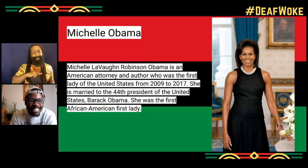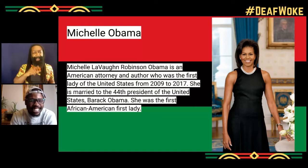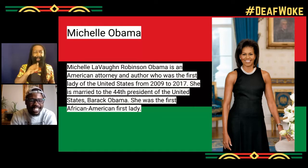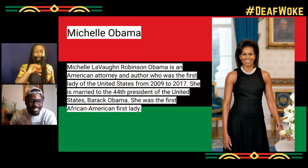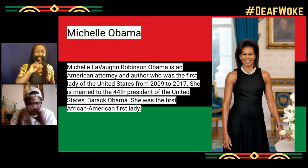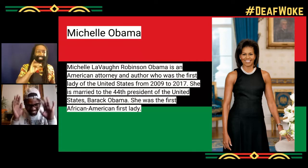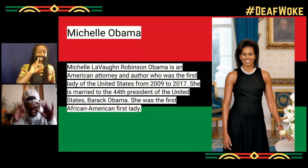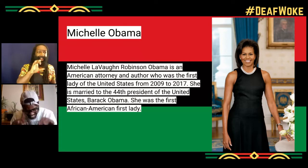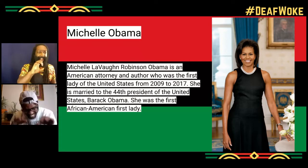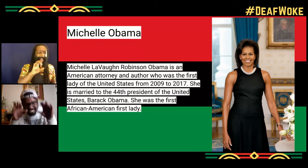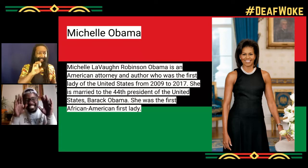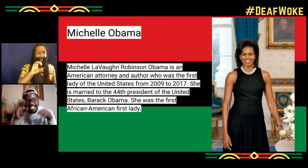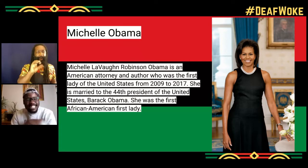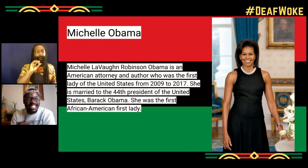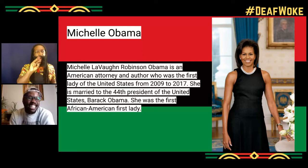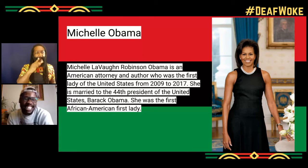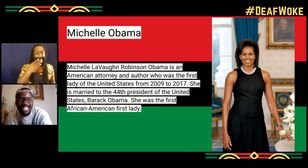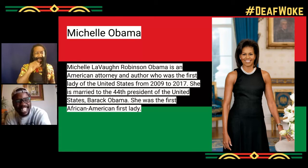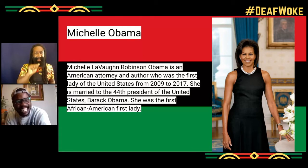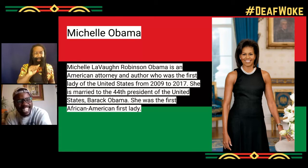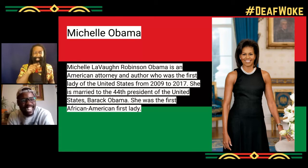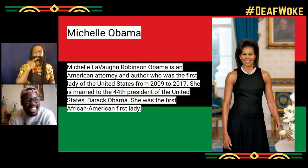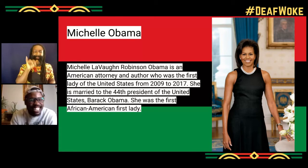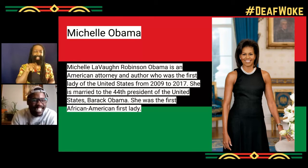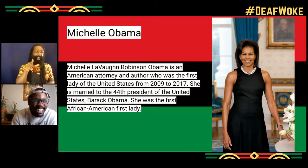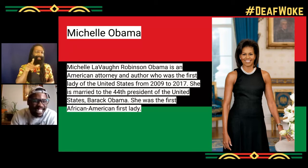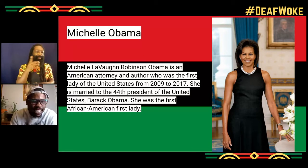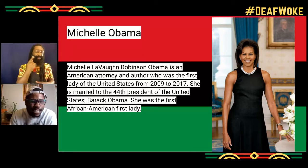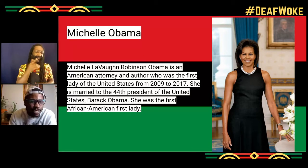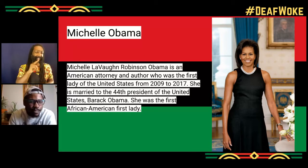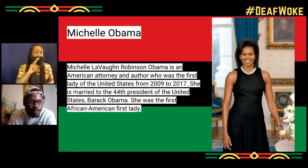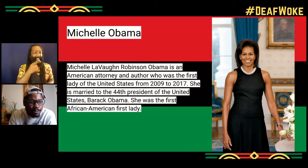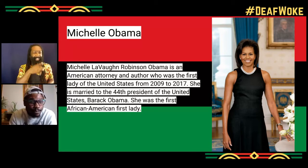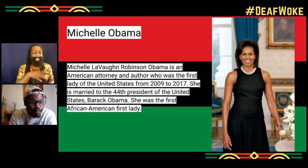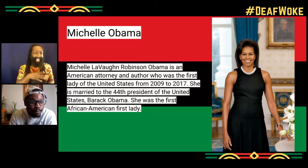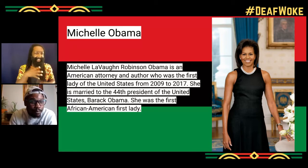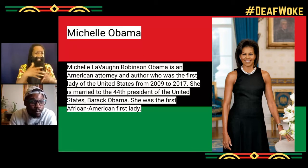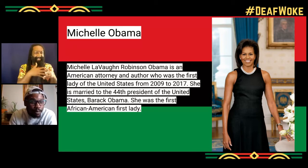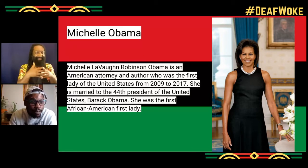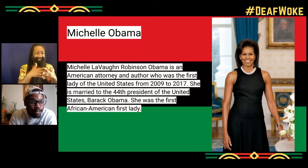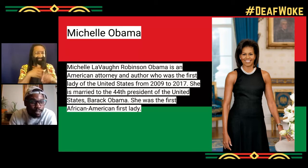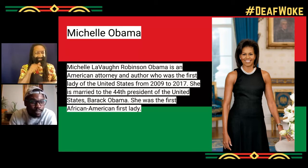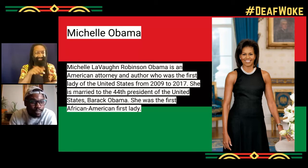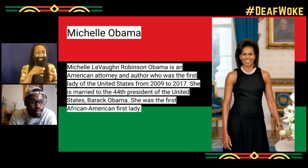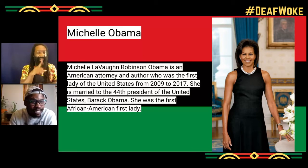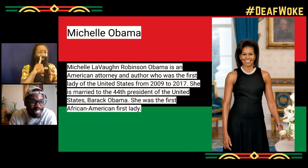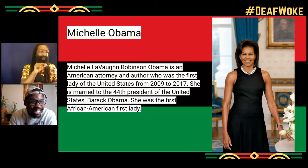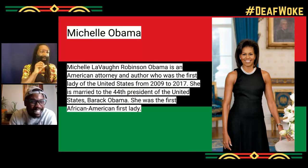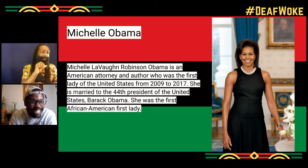The queen, we should just call her the queen. True. [Cat Michelle LaVaughn Robinson Obama.